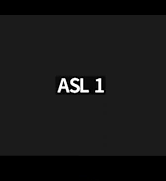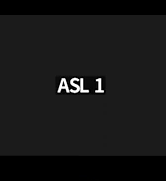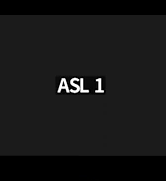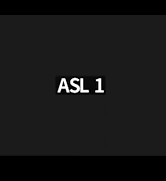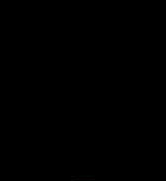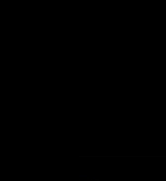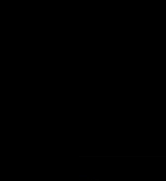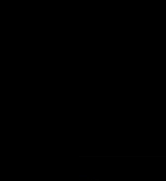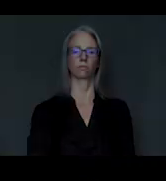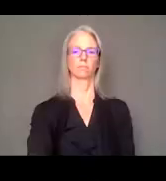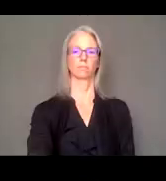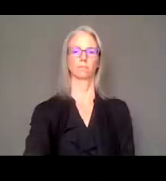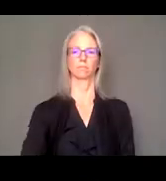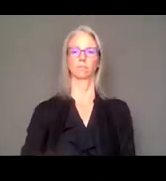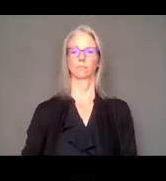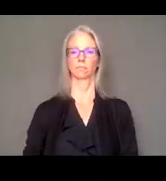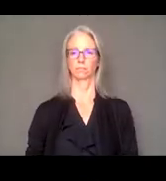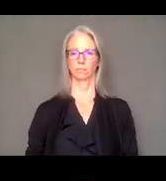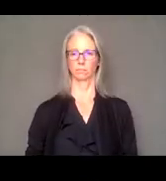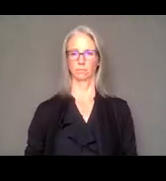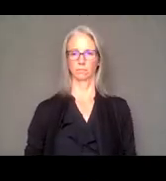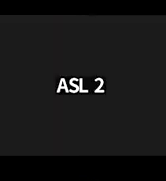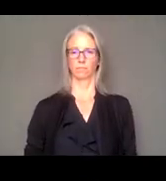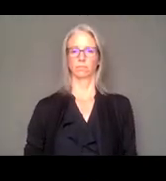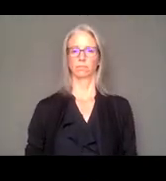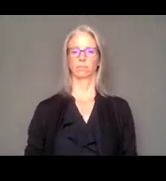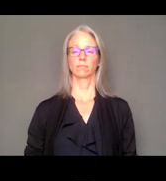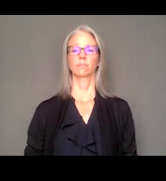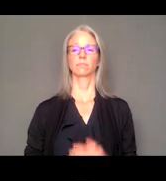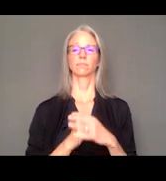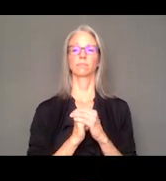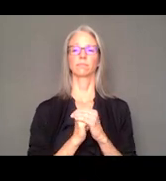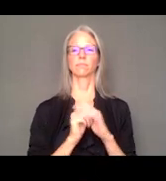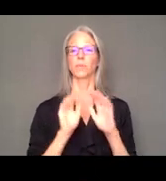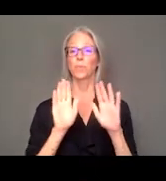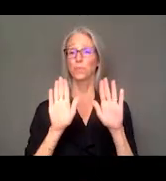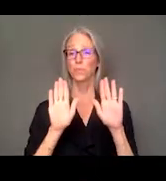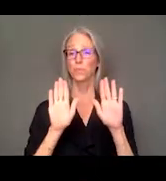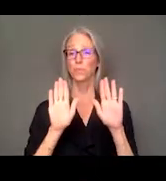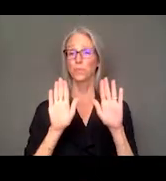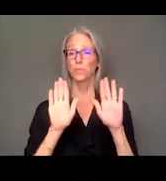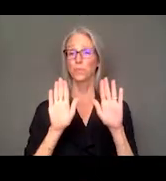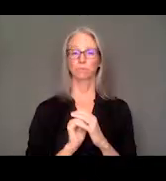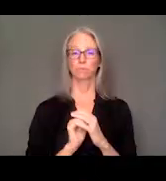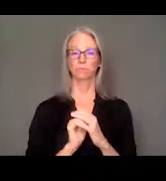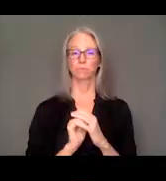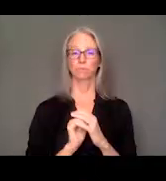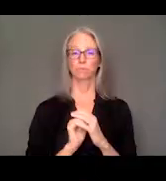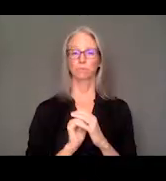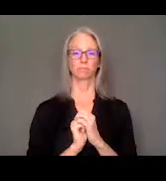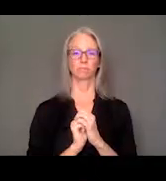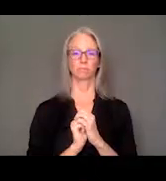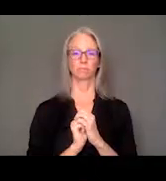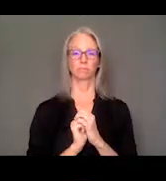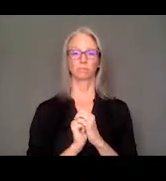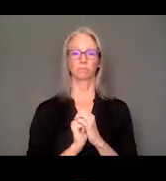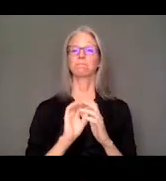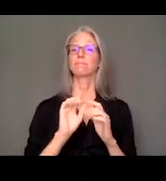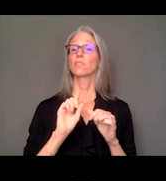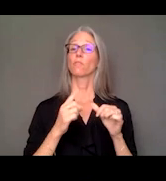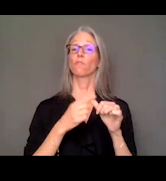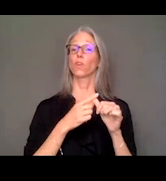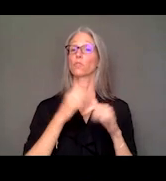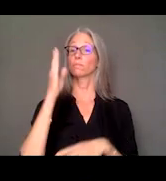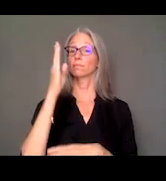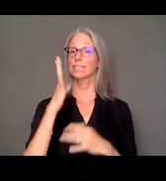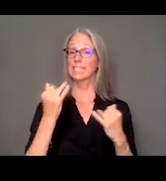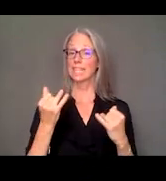Wonderful, thank you. Our first speaker today is Philip Oligny. As the founder of Kartus,